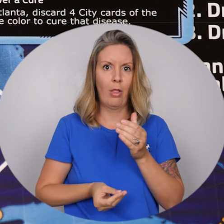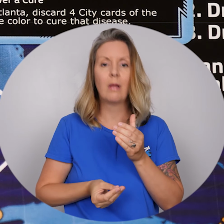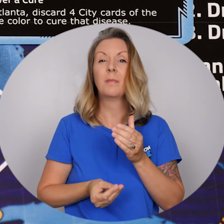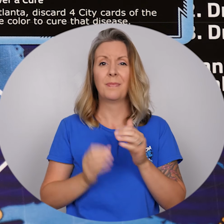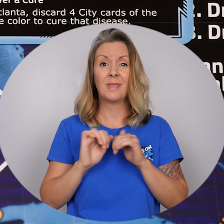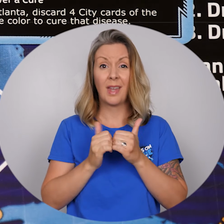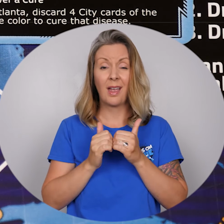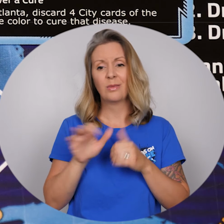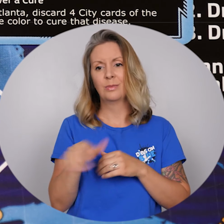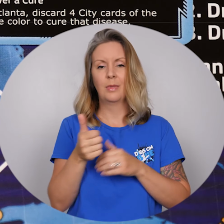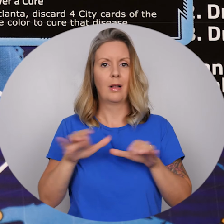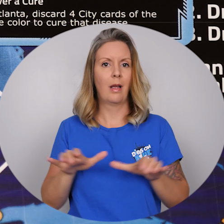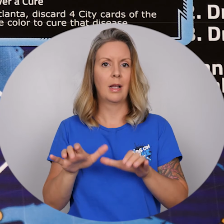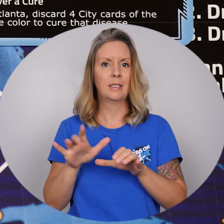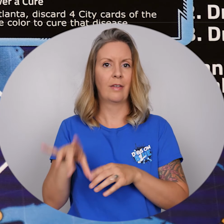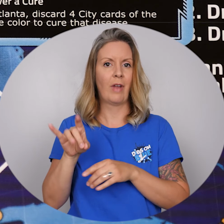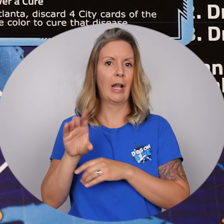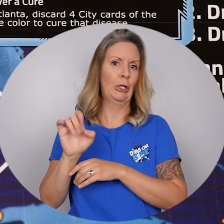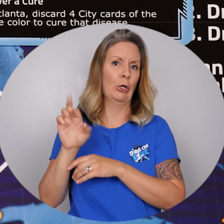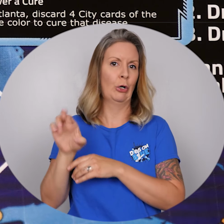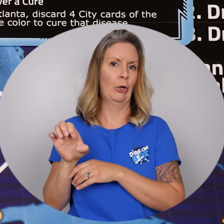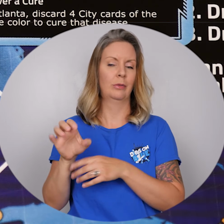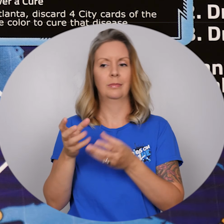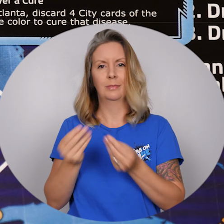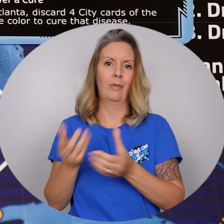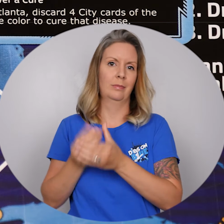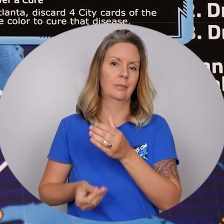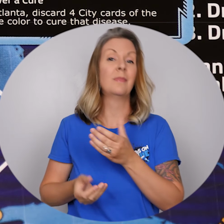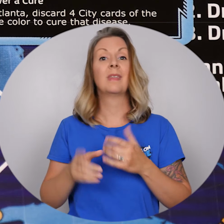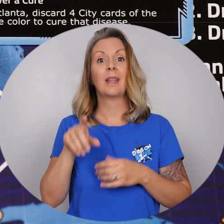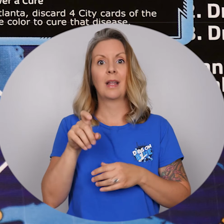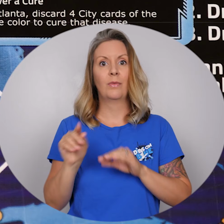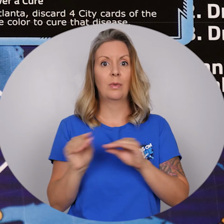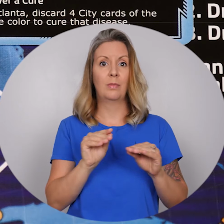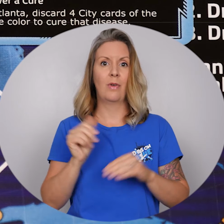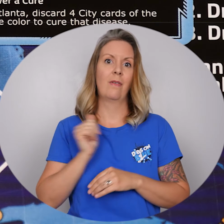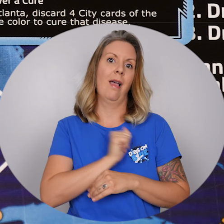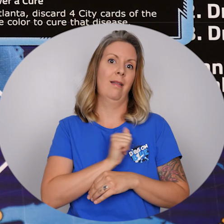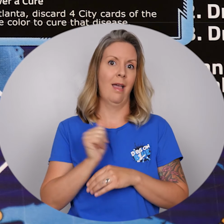this can be done by taking the Discover a Cure action. For this, your pawn must be in